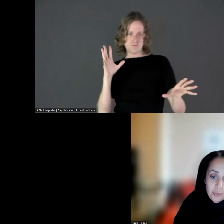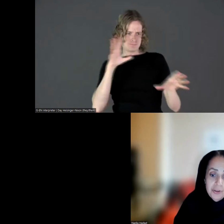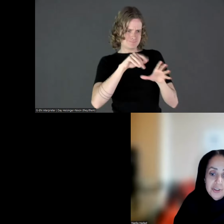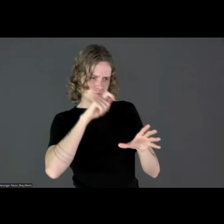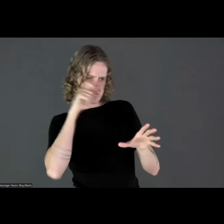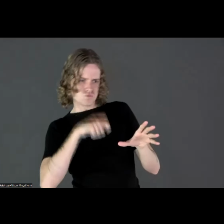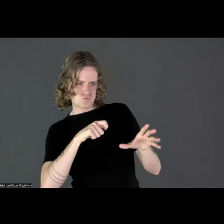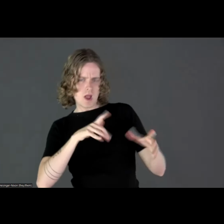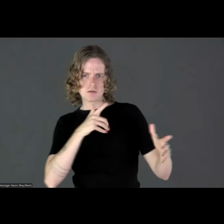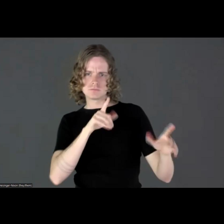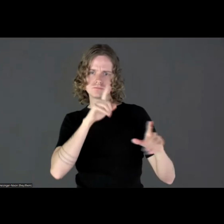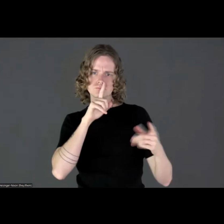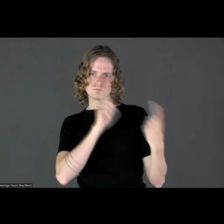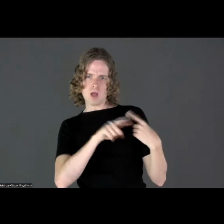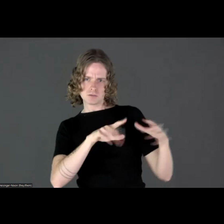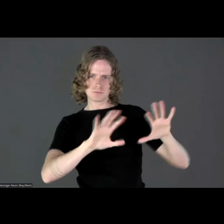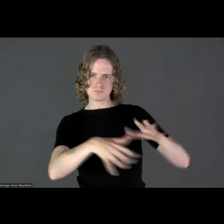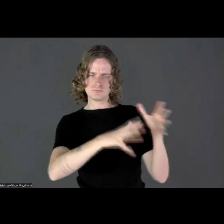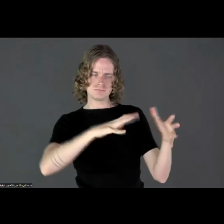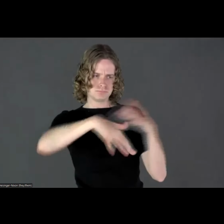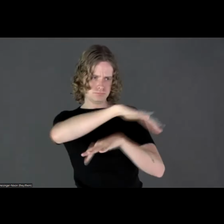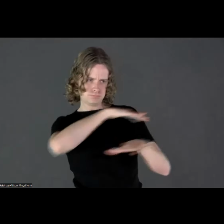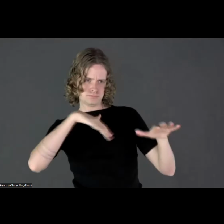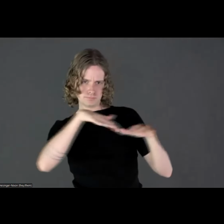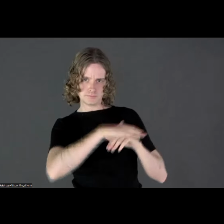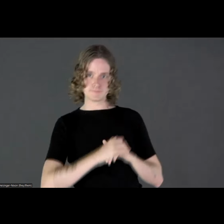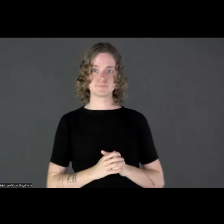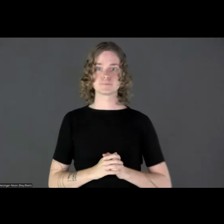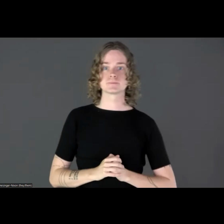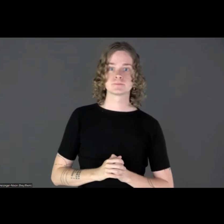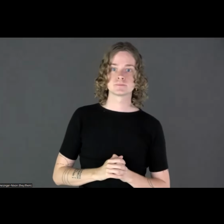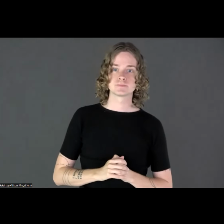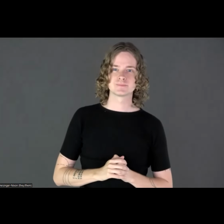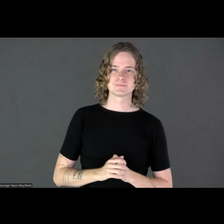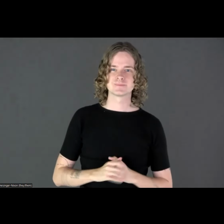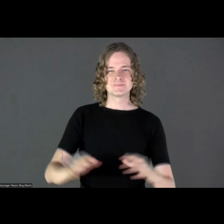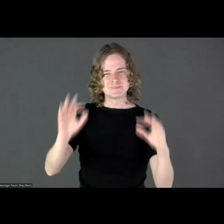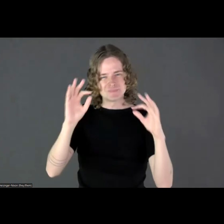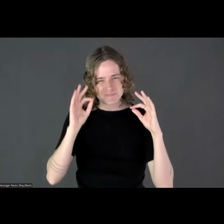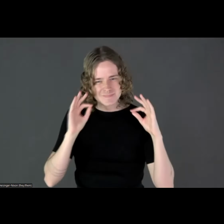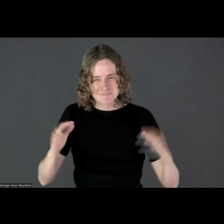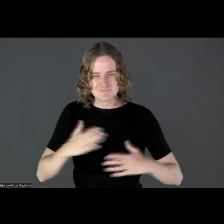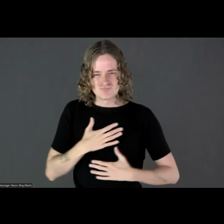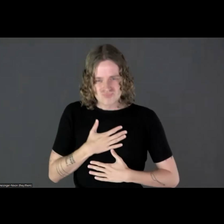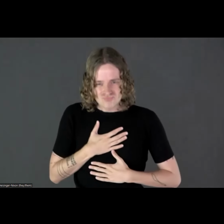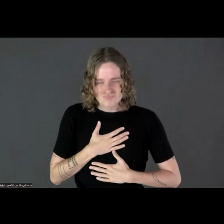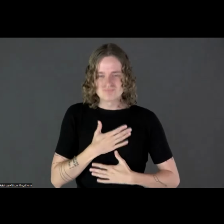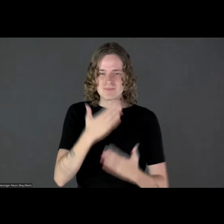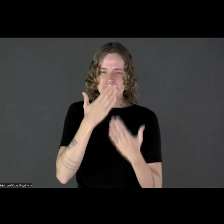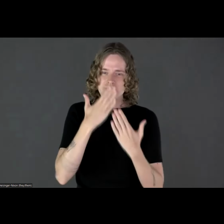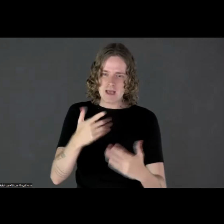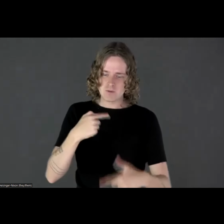European Disability Forum for taking part in this important topic. As an organization defending the